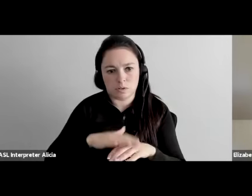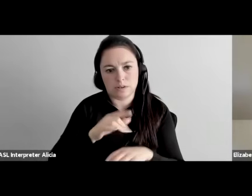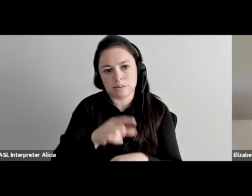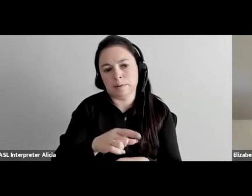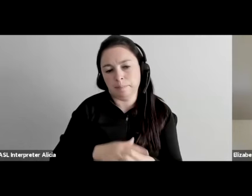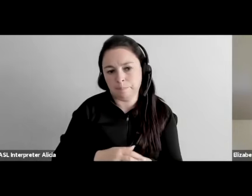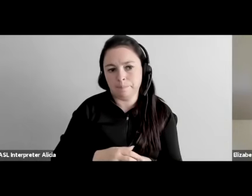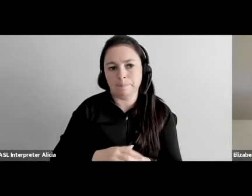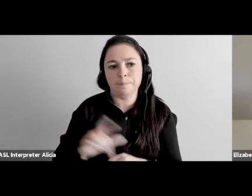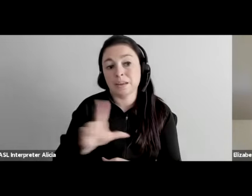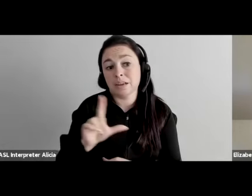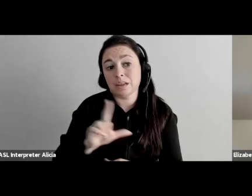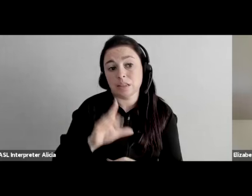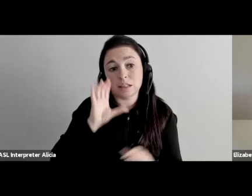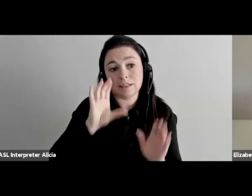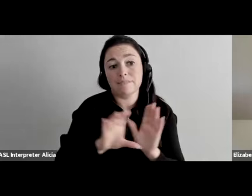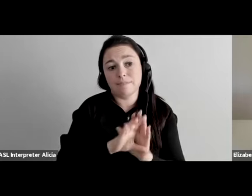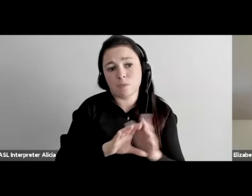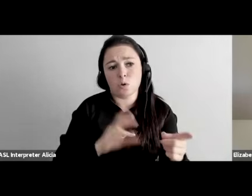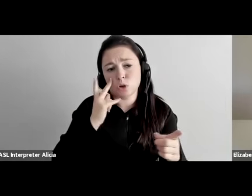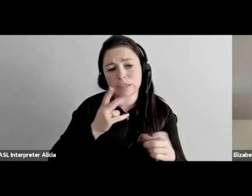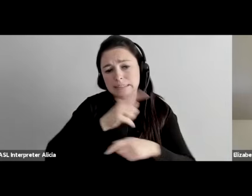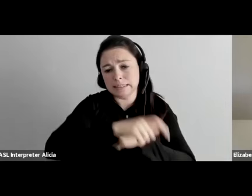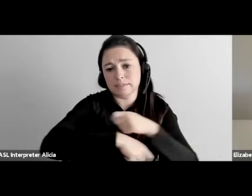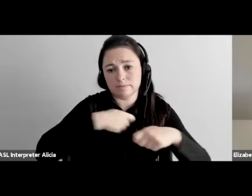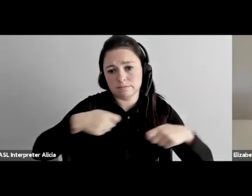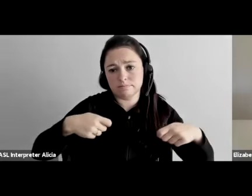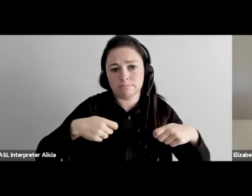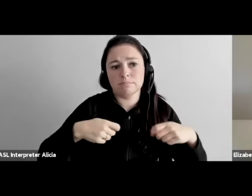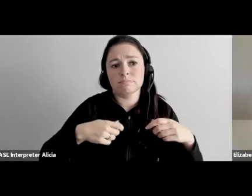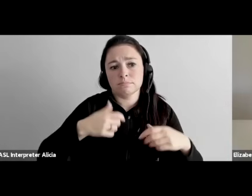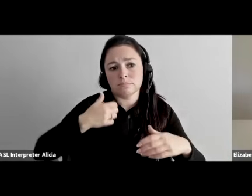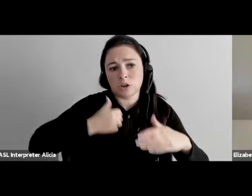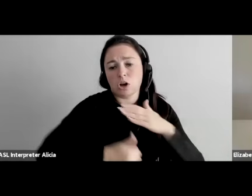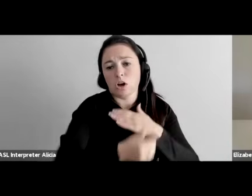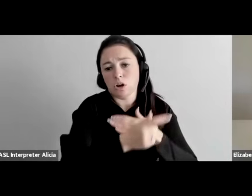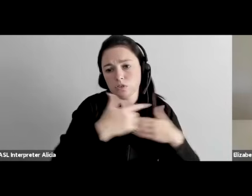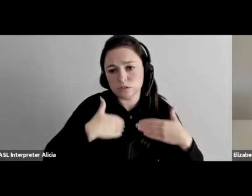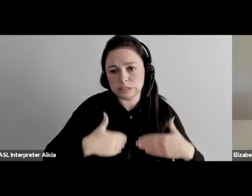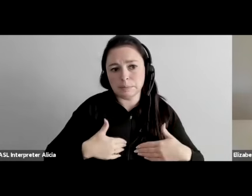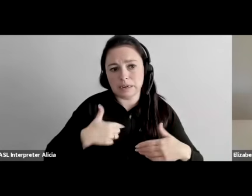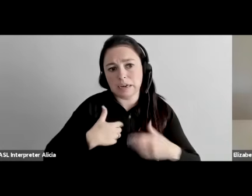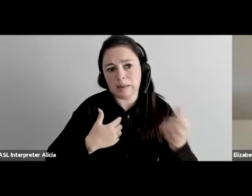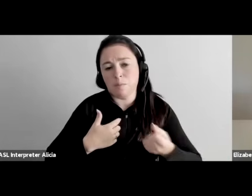photo, it's partly under his side wrapped around him, and I'm holding it taut to keep us belly to belly.